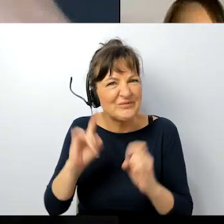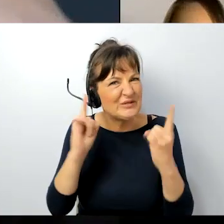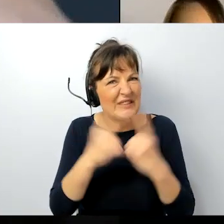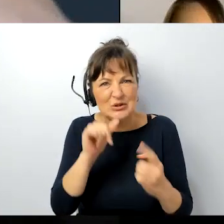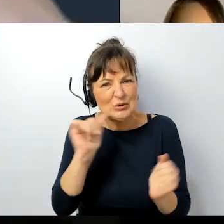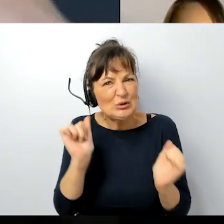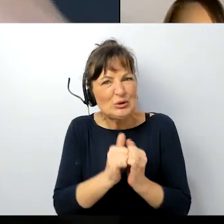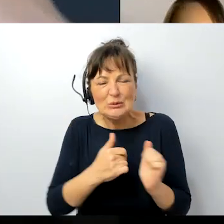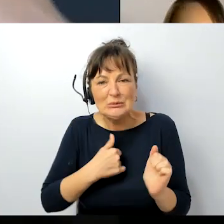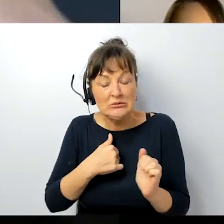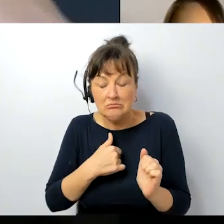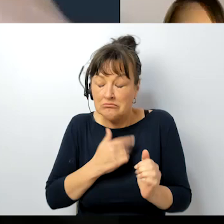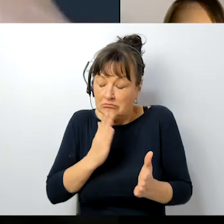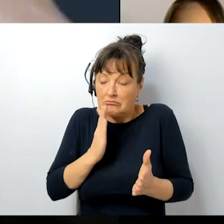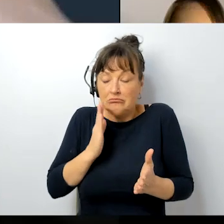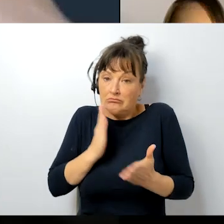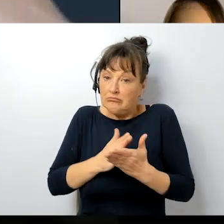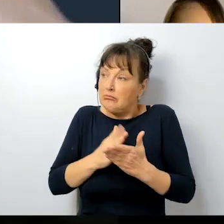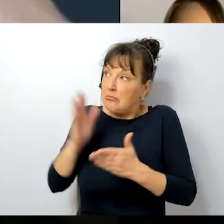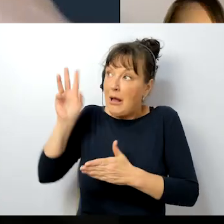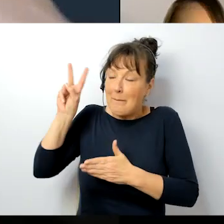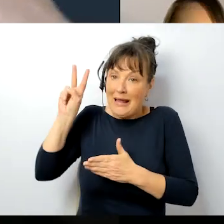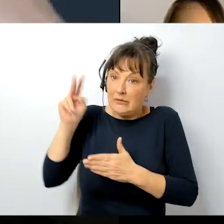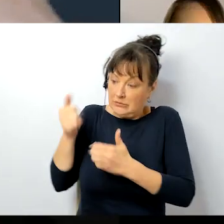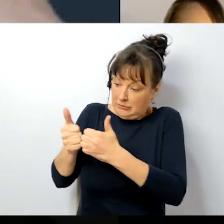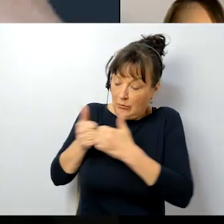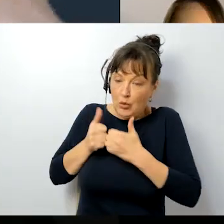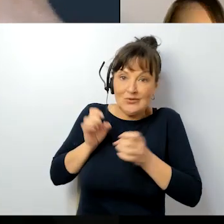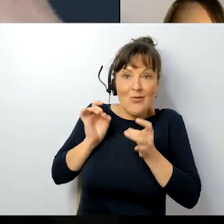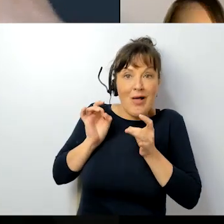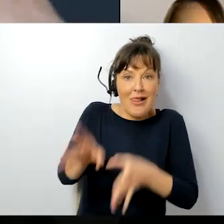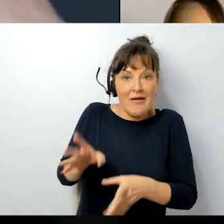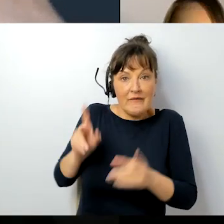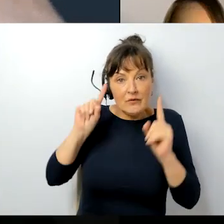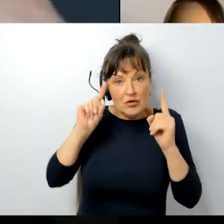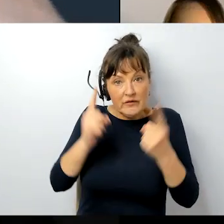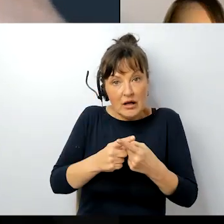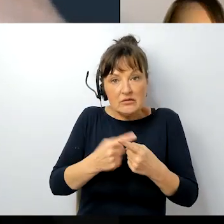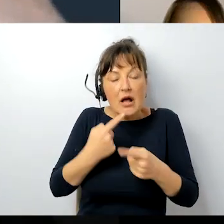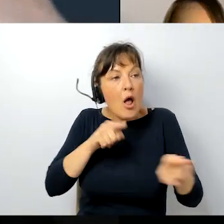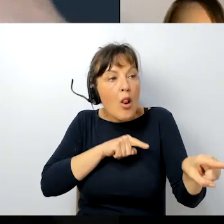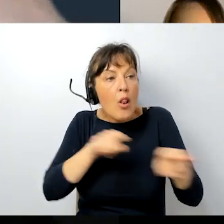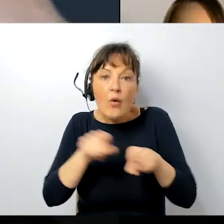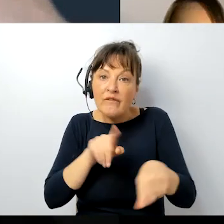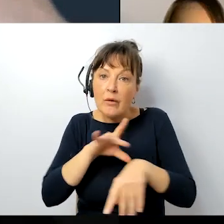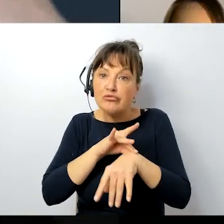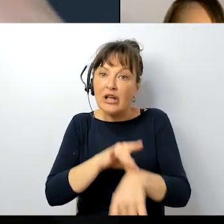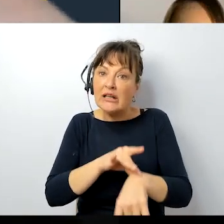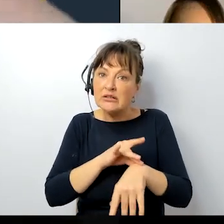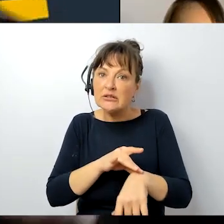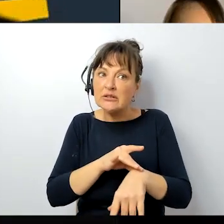realised that it wasn't the environment for me. And my parents supported my decision to leave